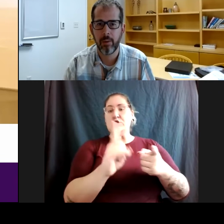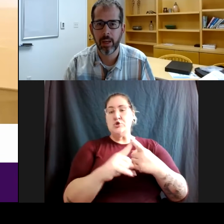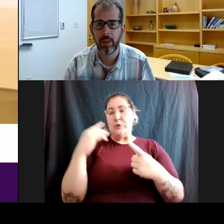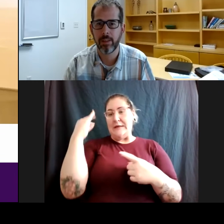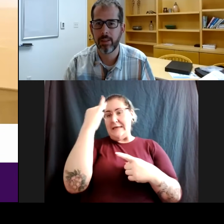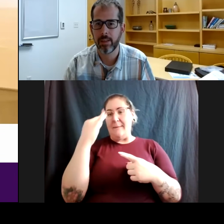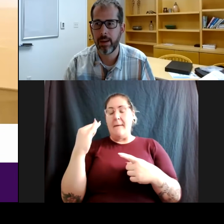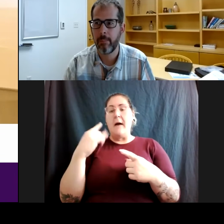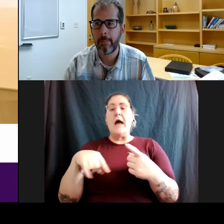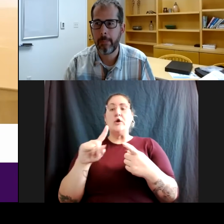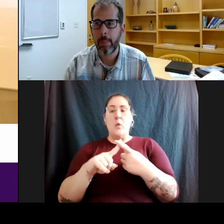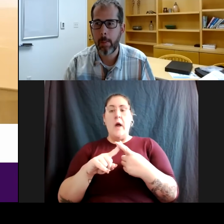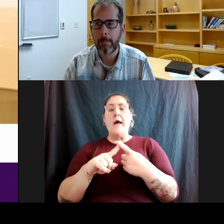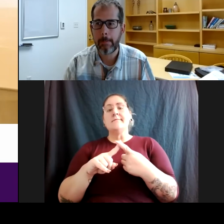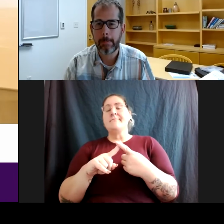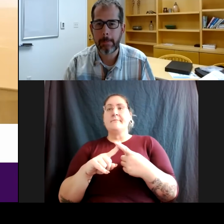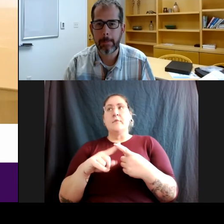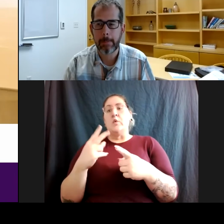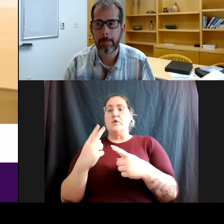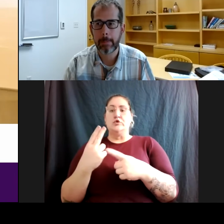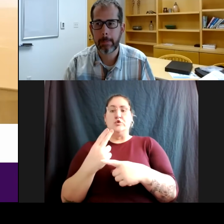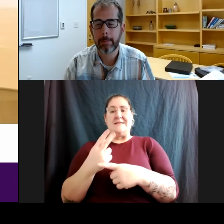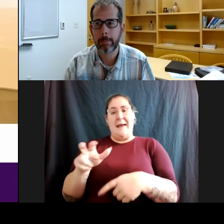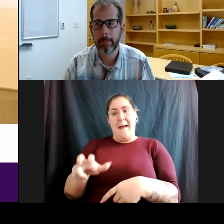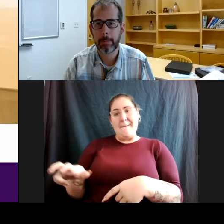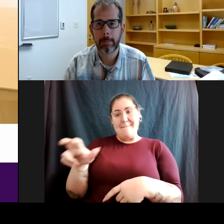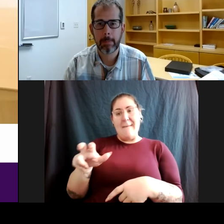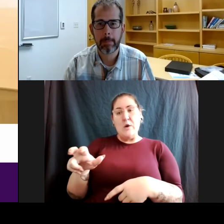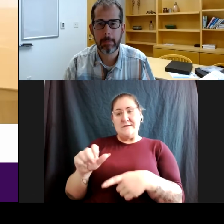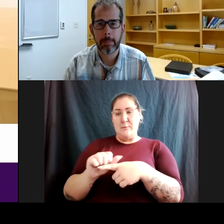apply, what can we use instead? >> Henny: Yes, that is a very good one, well